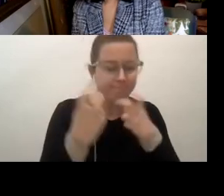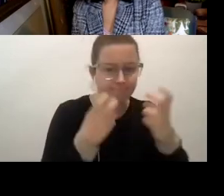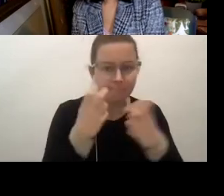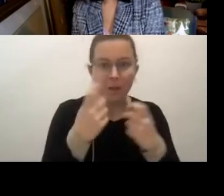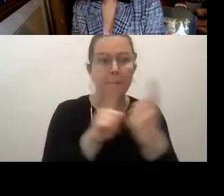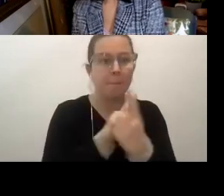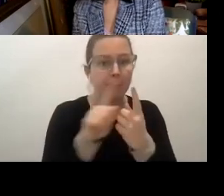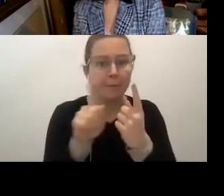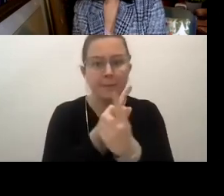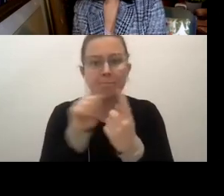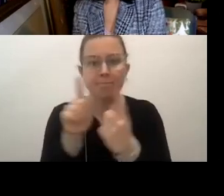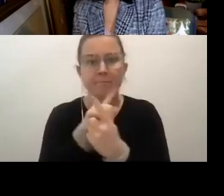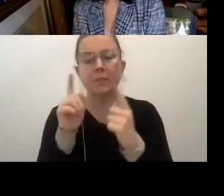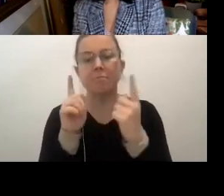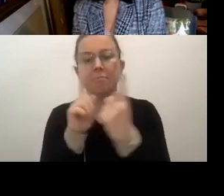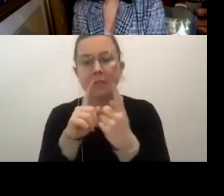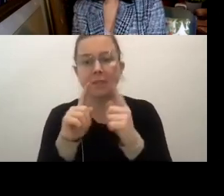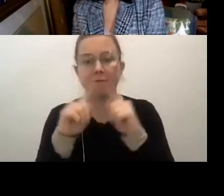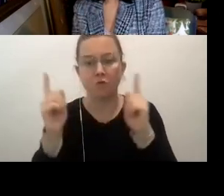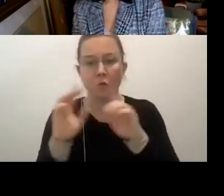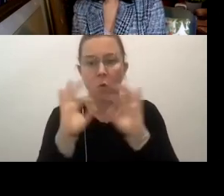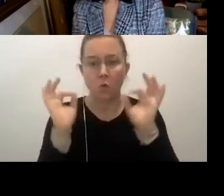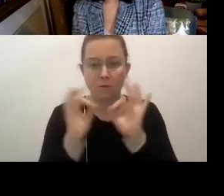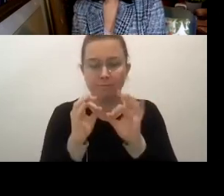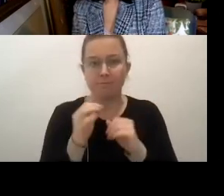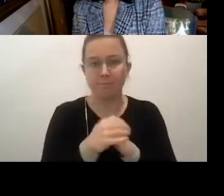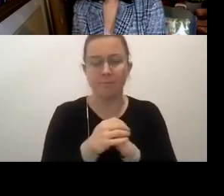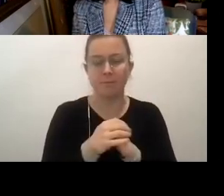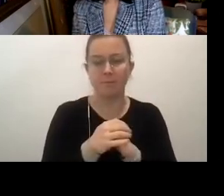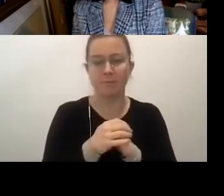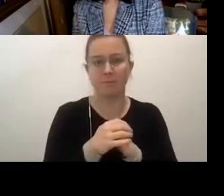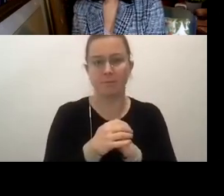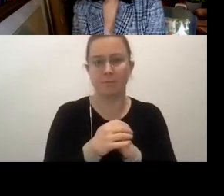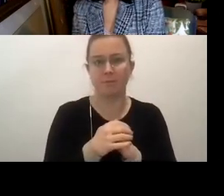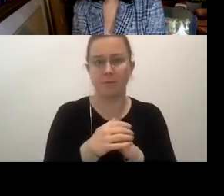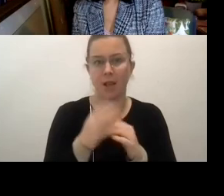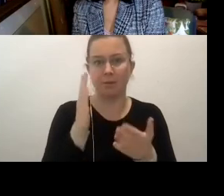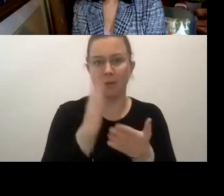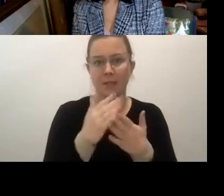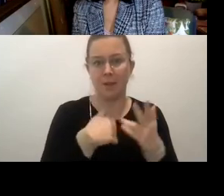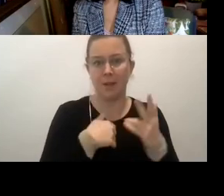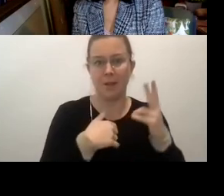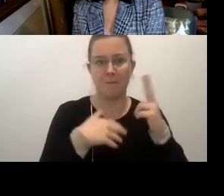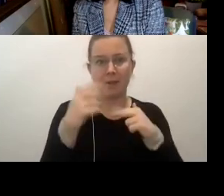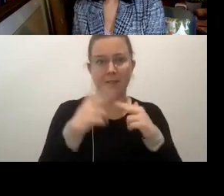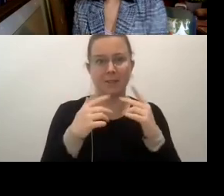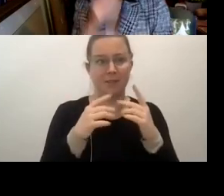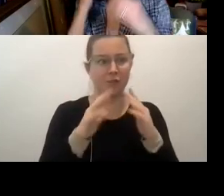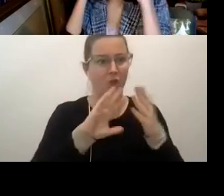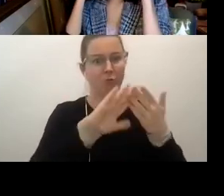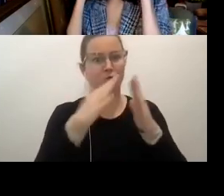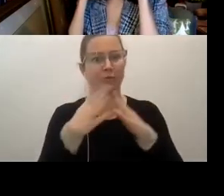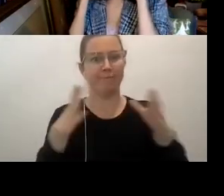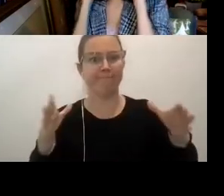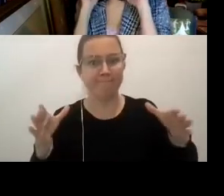but yeah definitely built a whole community by making the project.